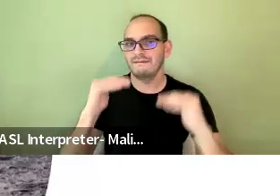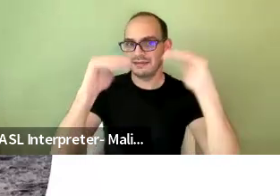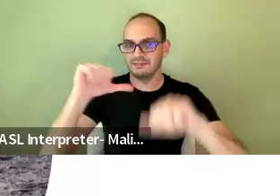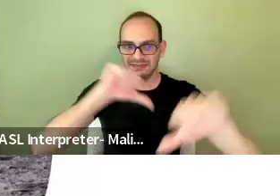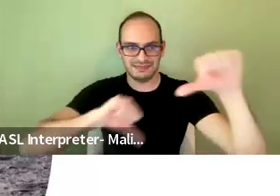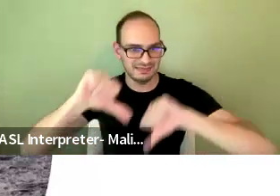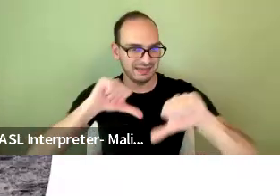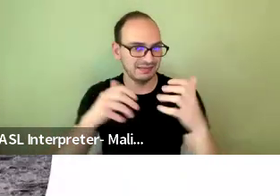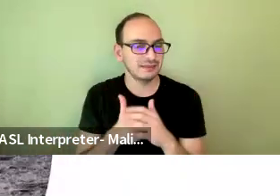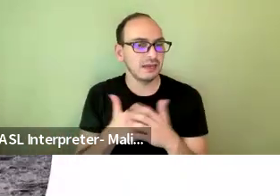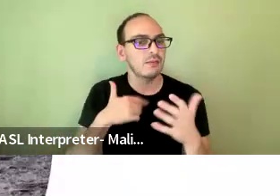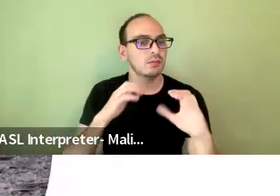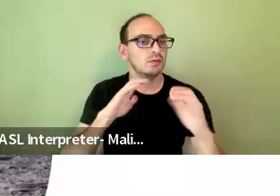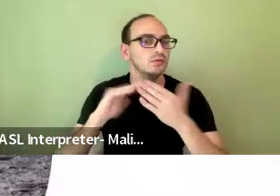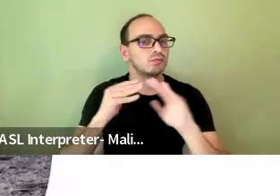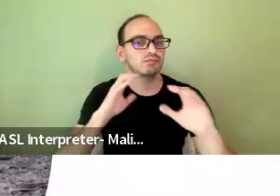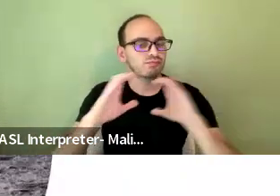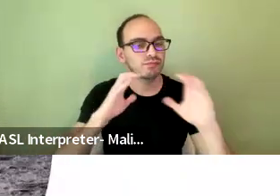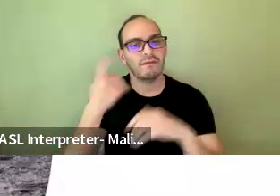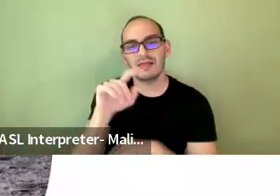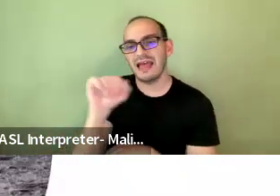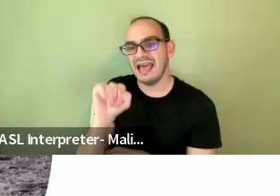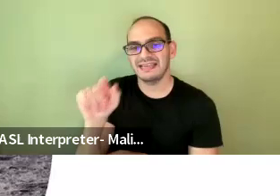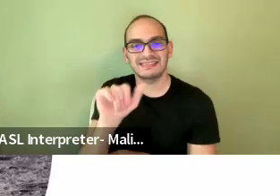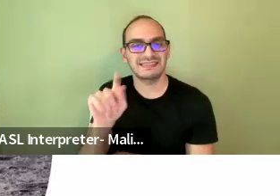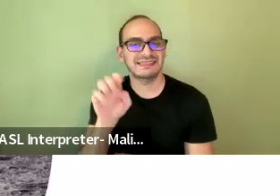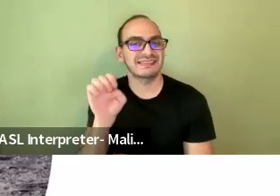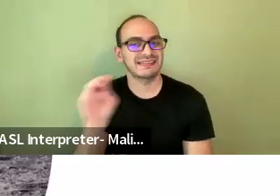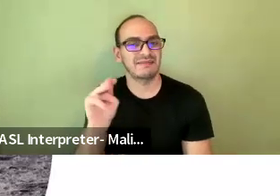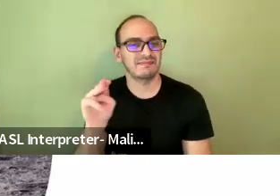community engagement manager for the S-STEM resource and evaluation center